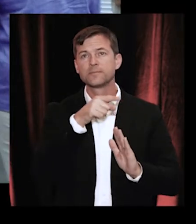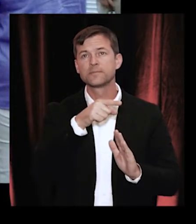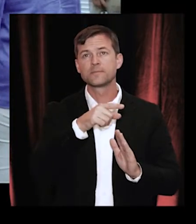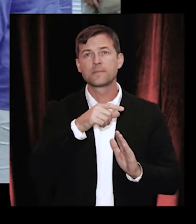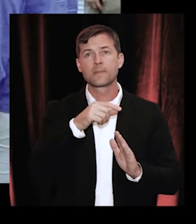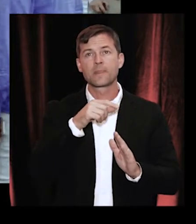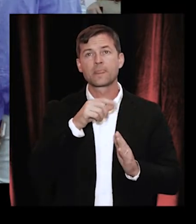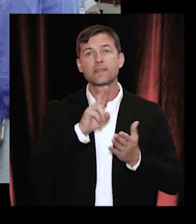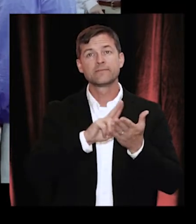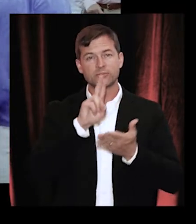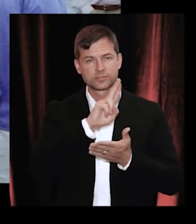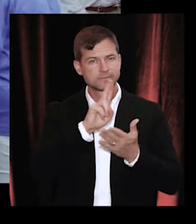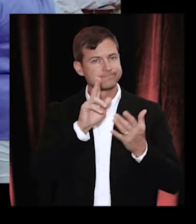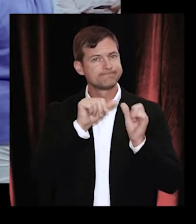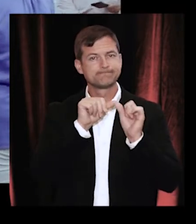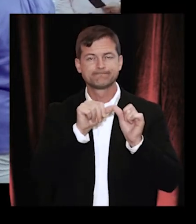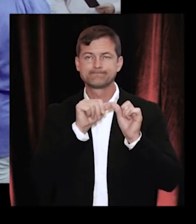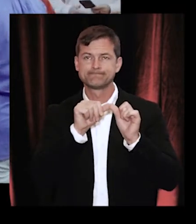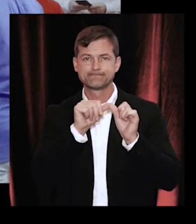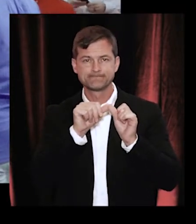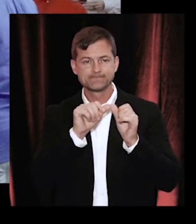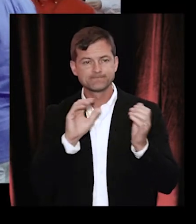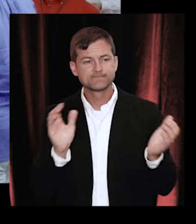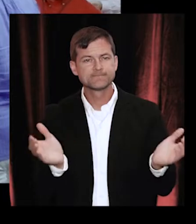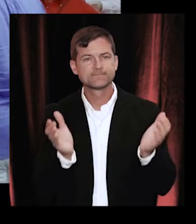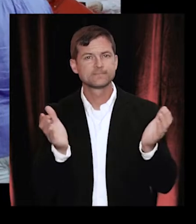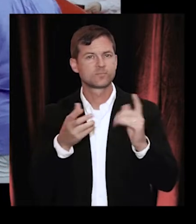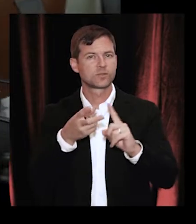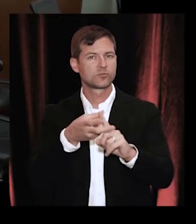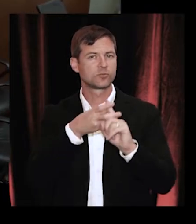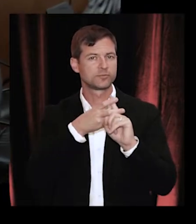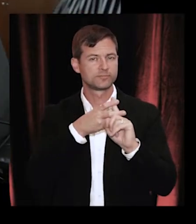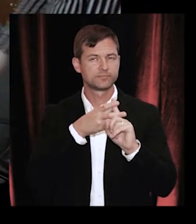The University continues to enhance the recruitment and retention